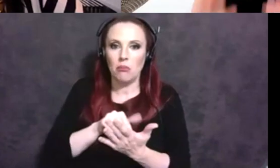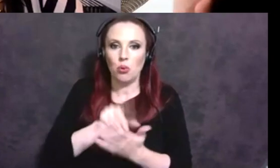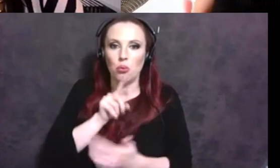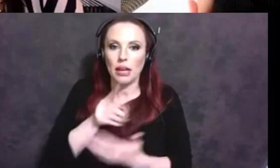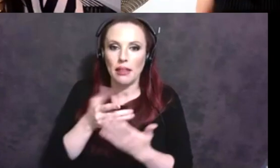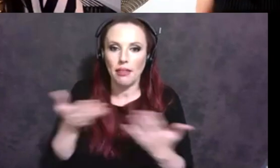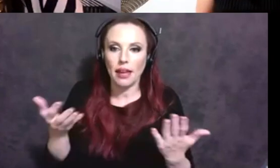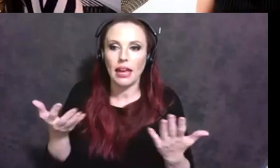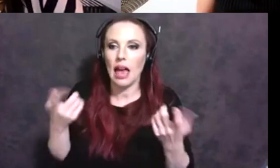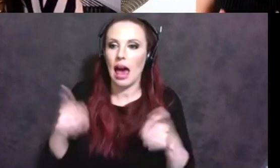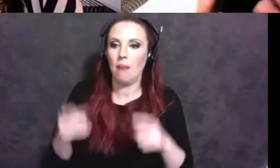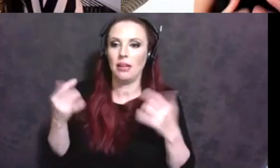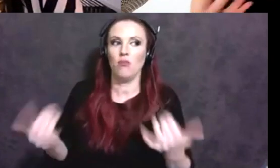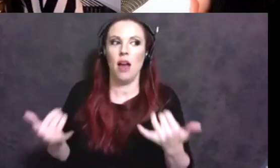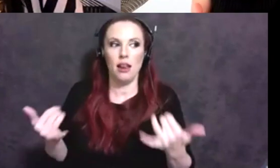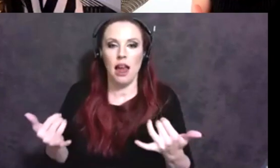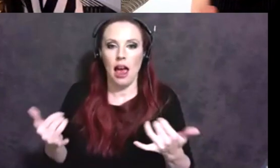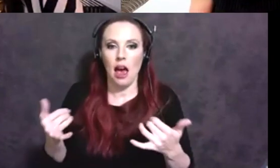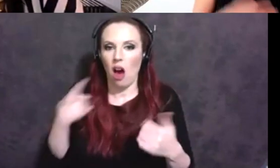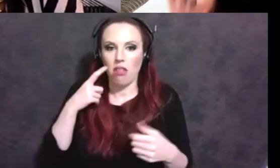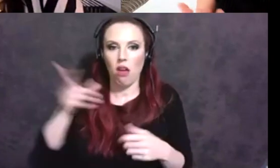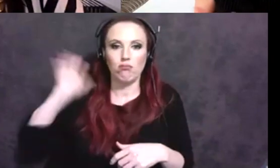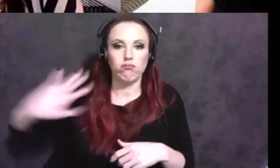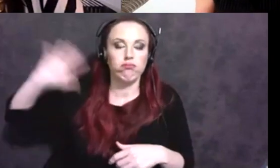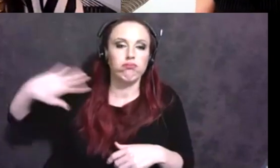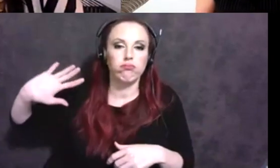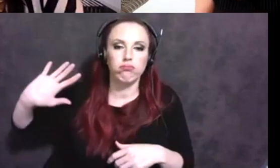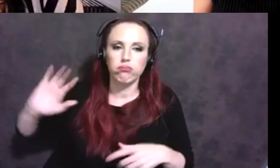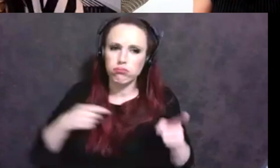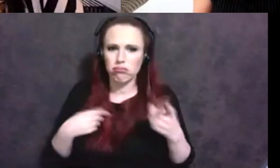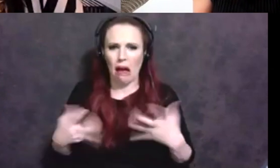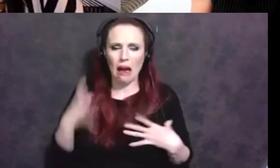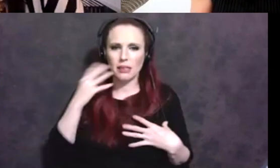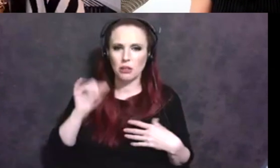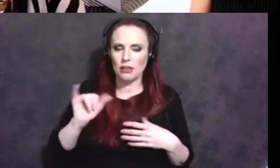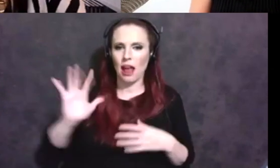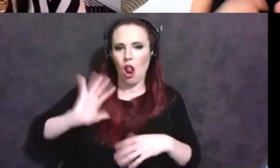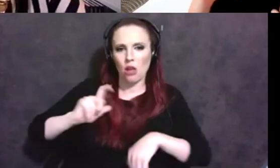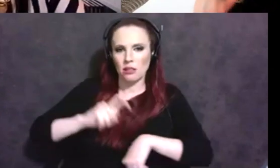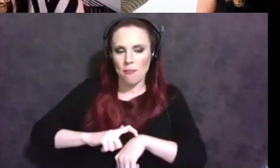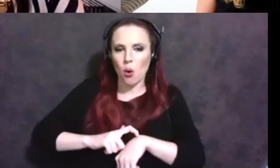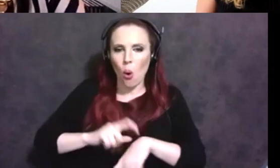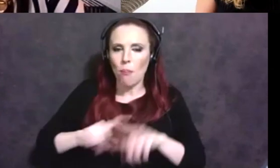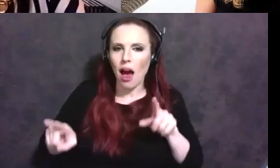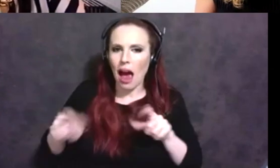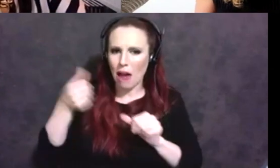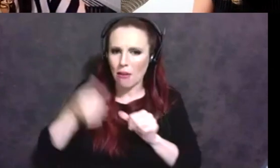seeing a lot of very new people to this who may have just had an ah-ha moment around racism